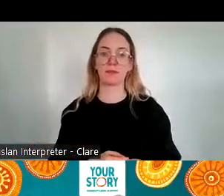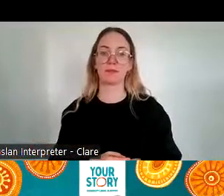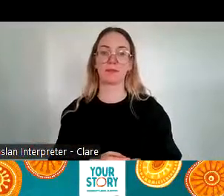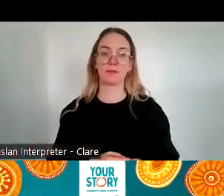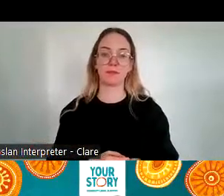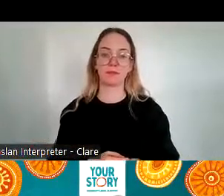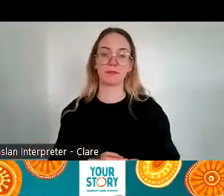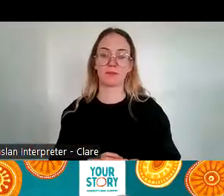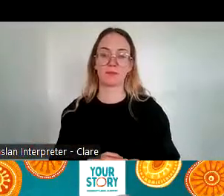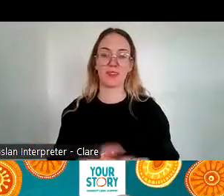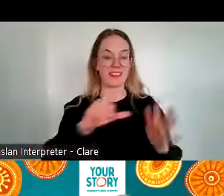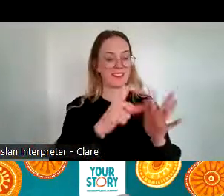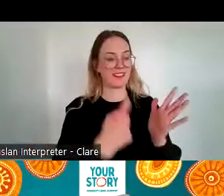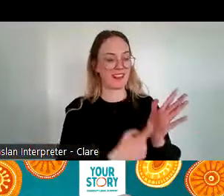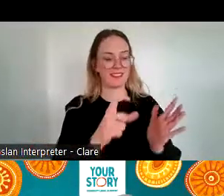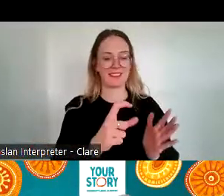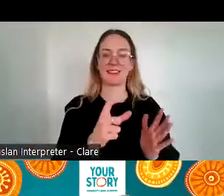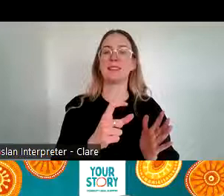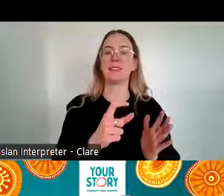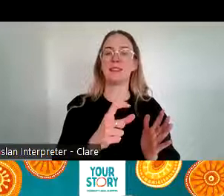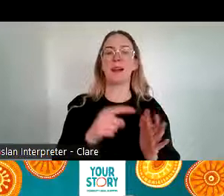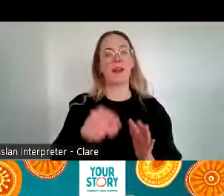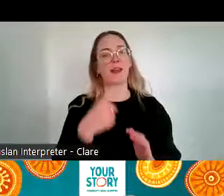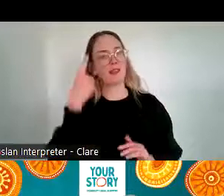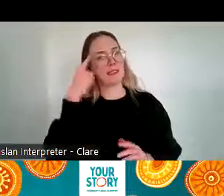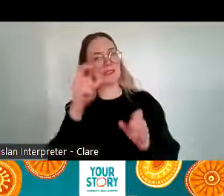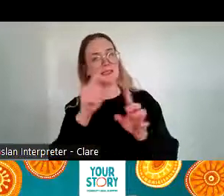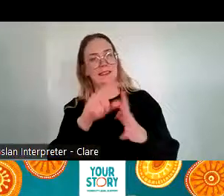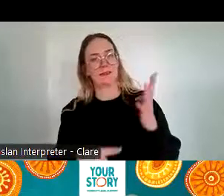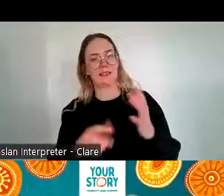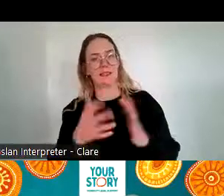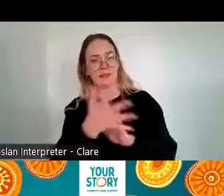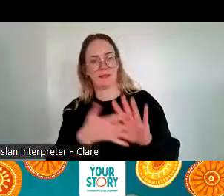The Royal Commission defines "disability" very broadly and it includes physical,